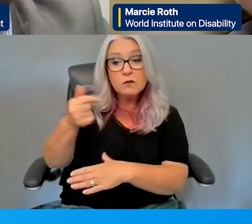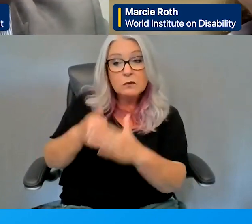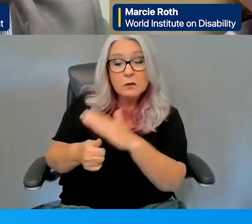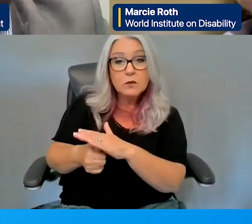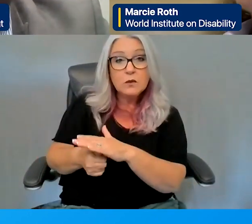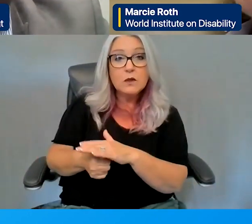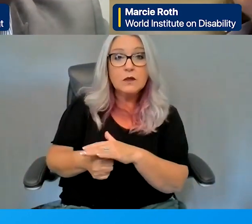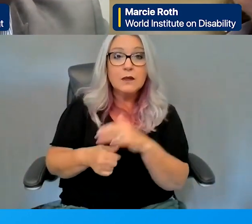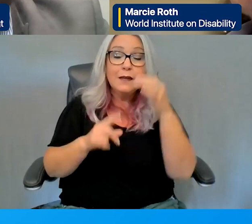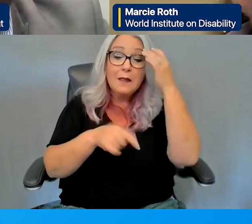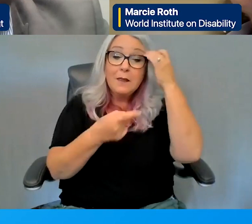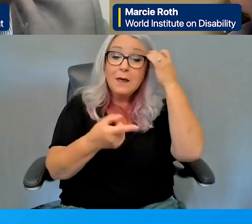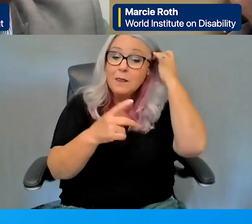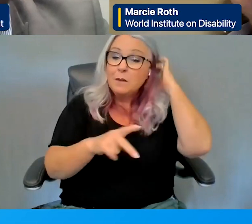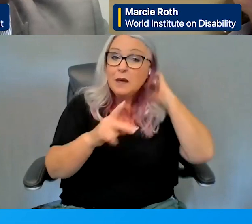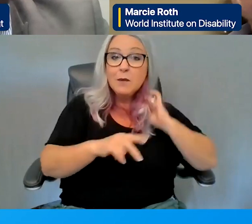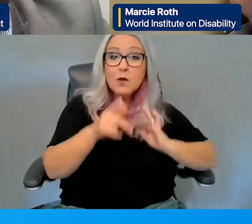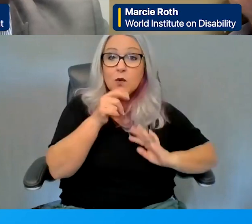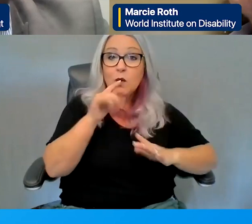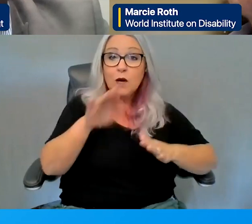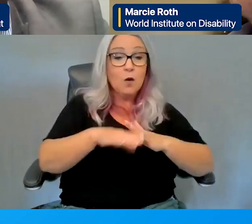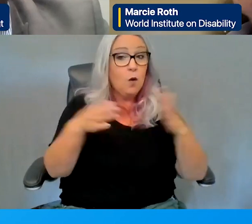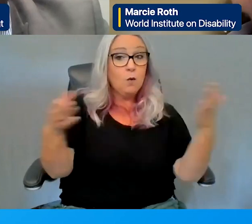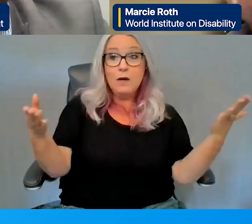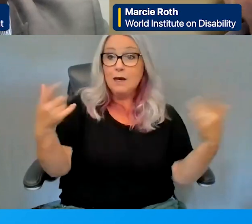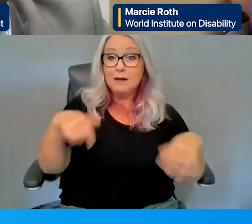the people who are opening those shelters in a disaster are